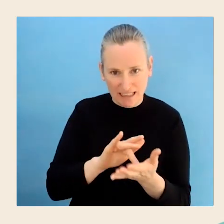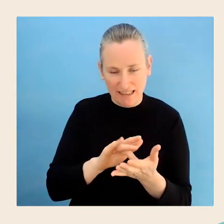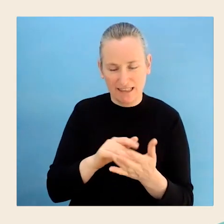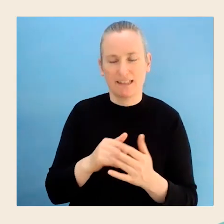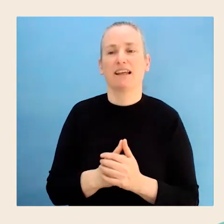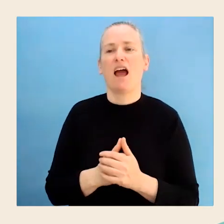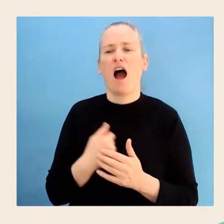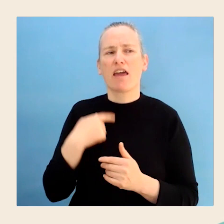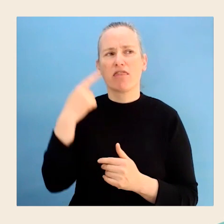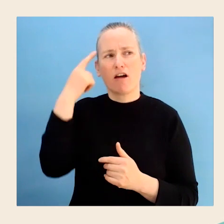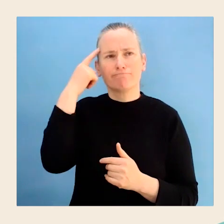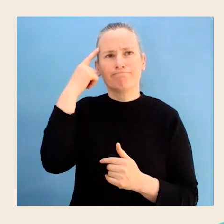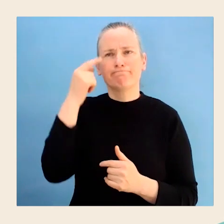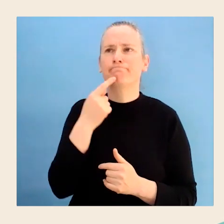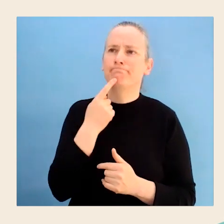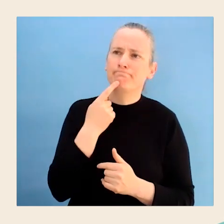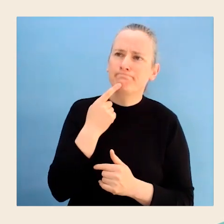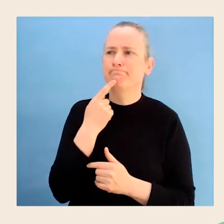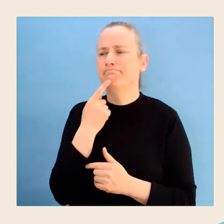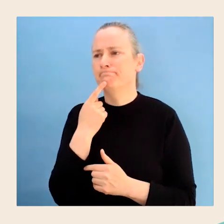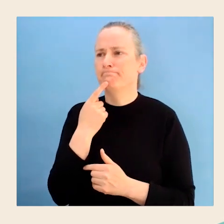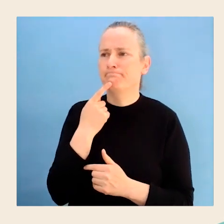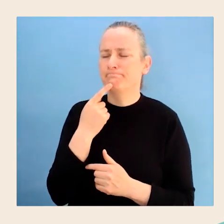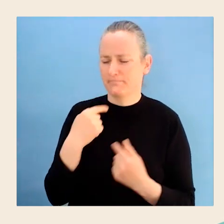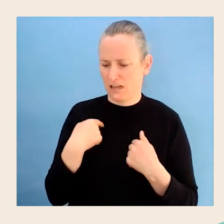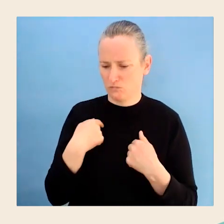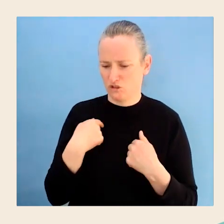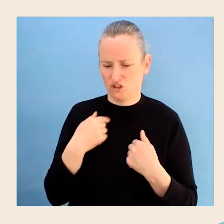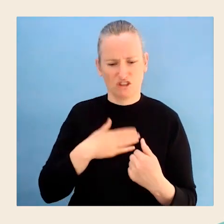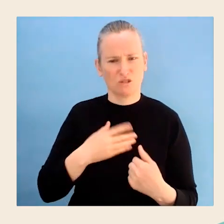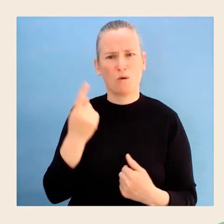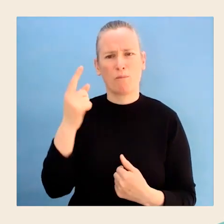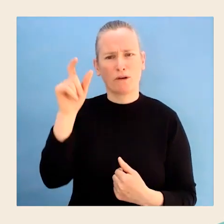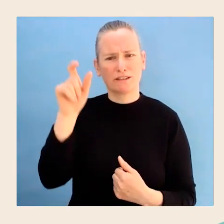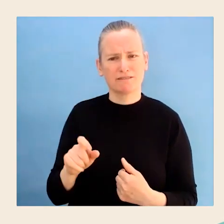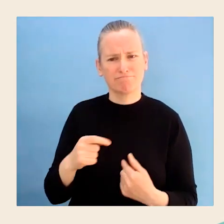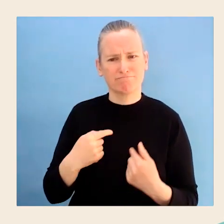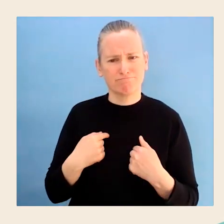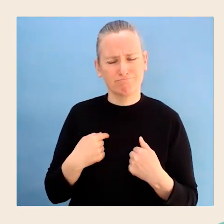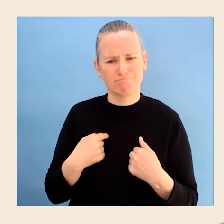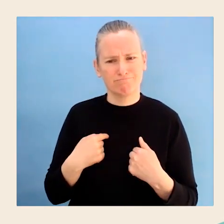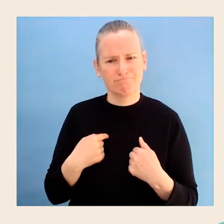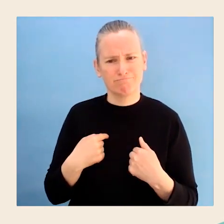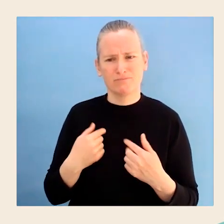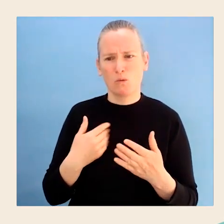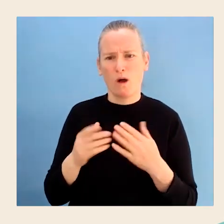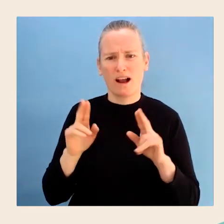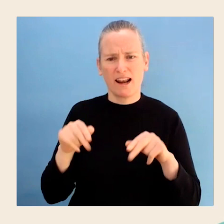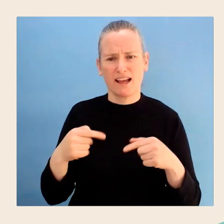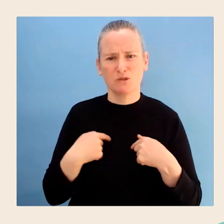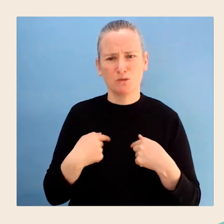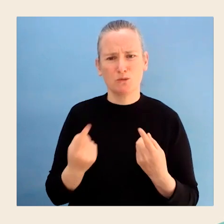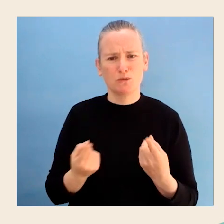And I thought to myself, well, I'm just one person. What could I do?